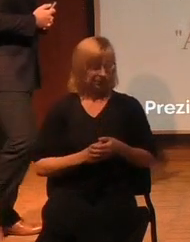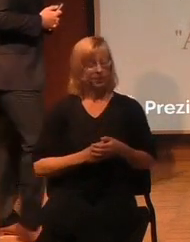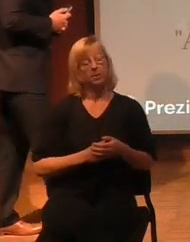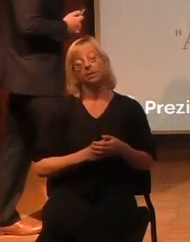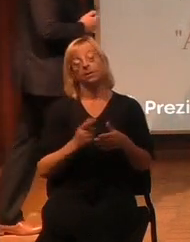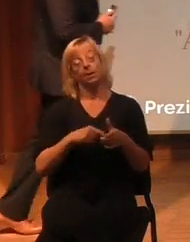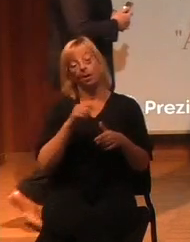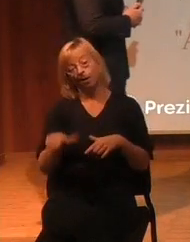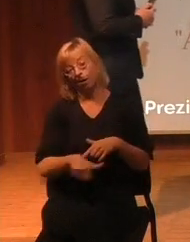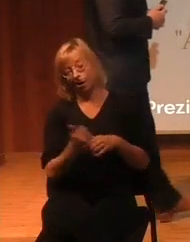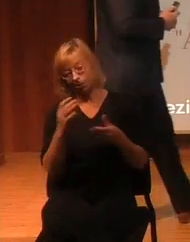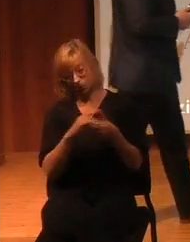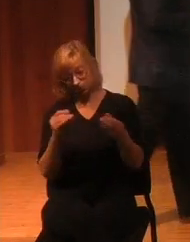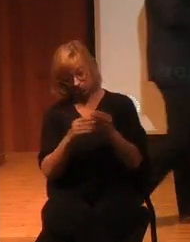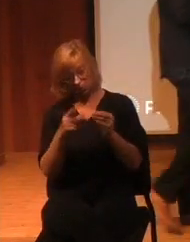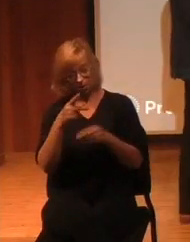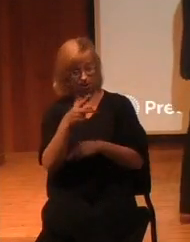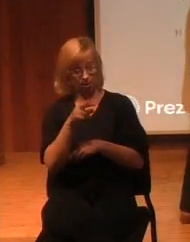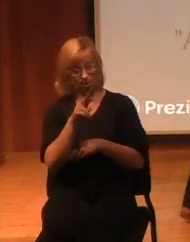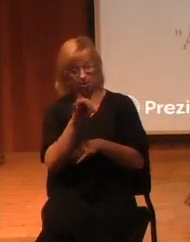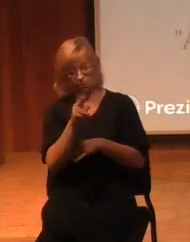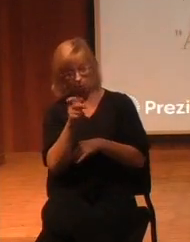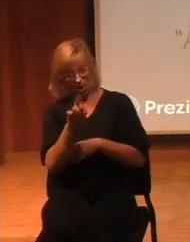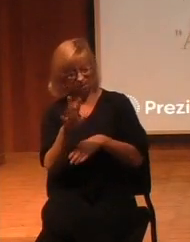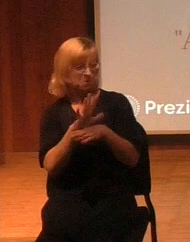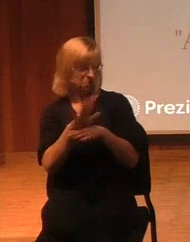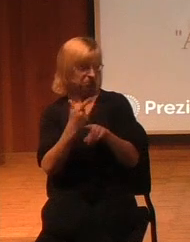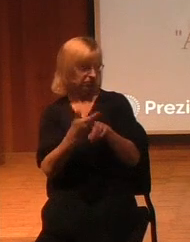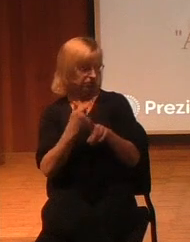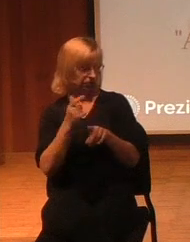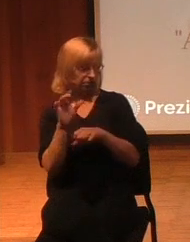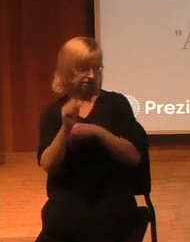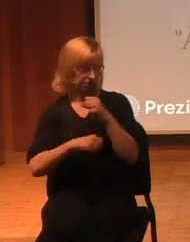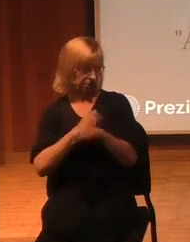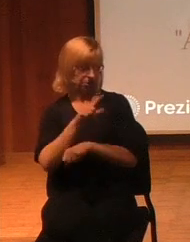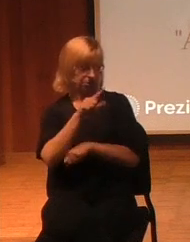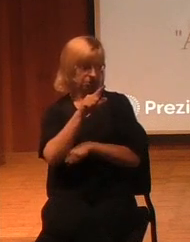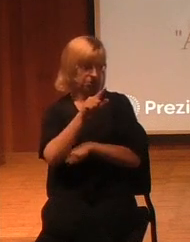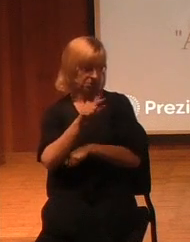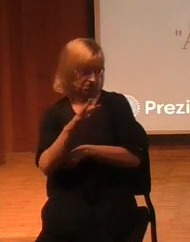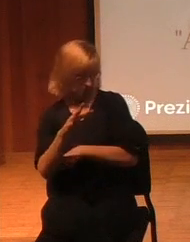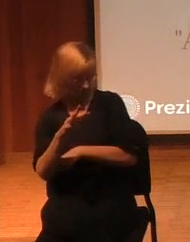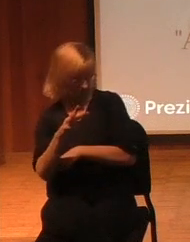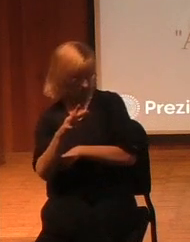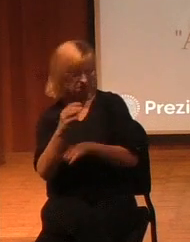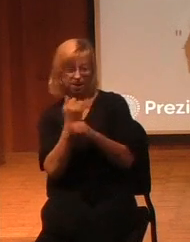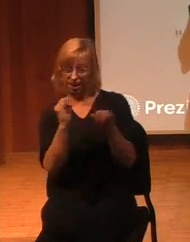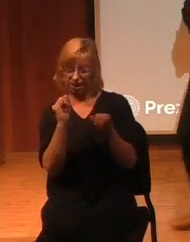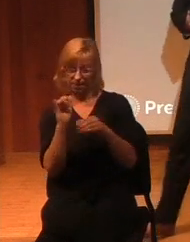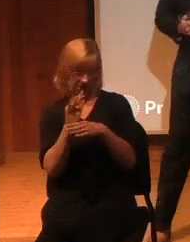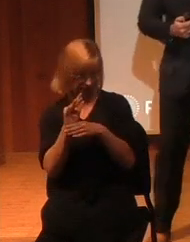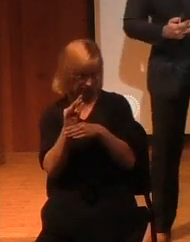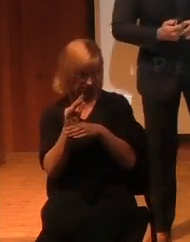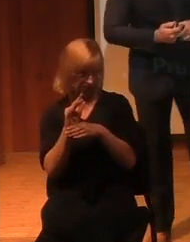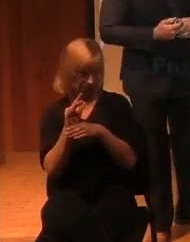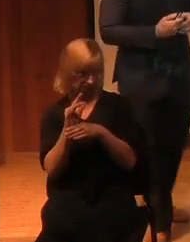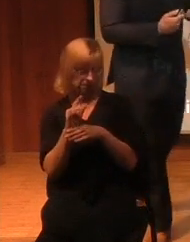Then there's the story of Primer. It's a film from 2004. It was an independent film made by Shane Carruth. He actually stars in the film, as well.